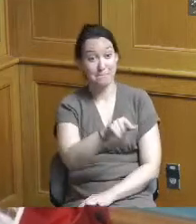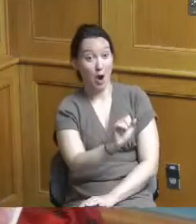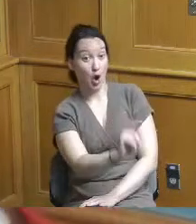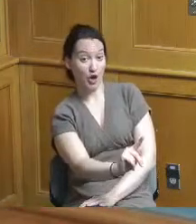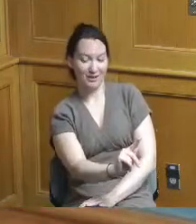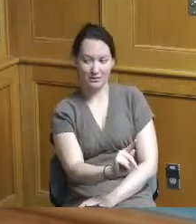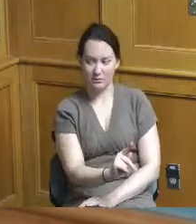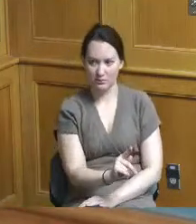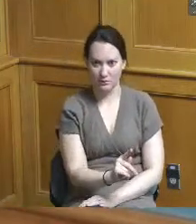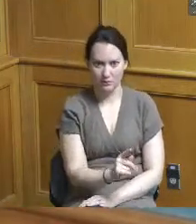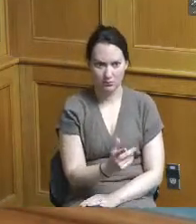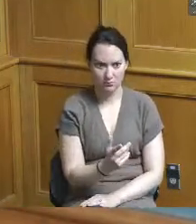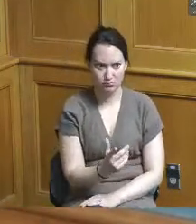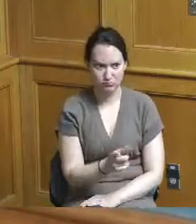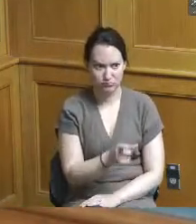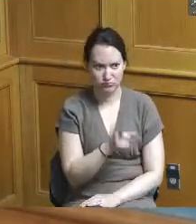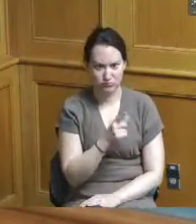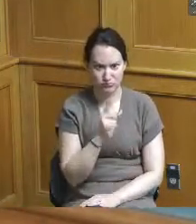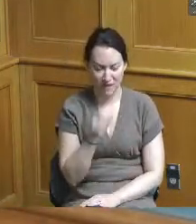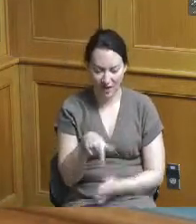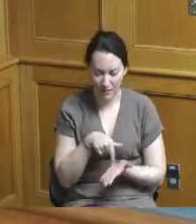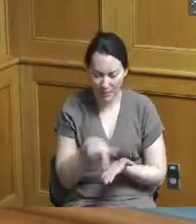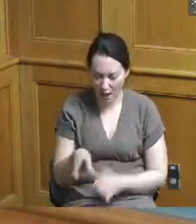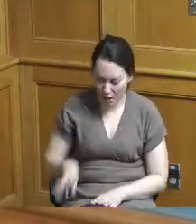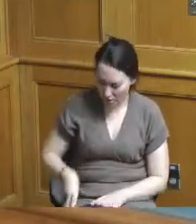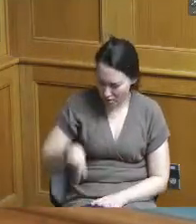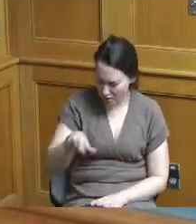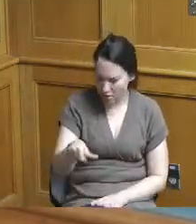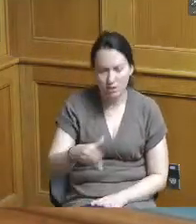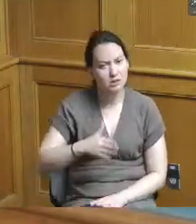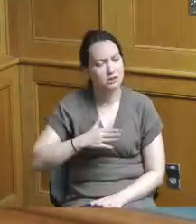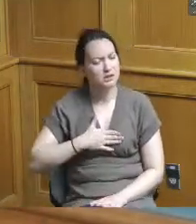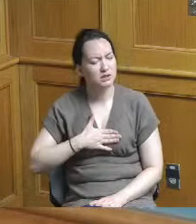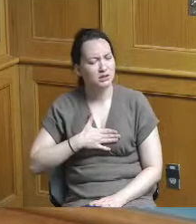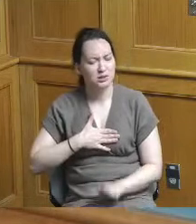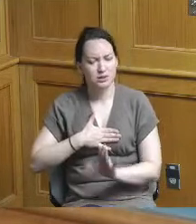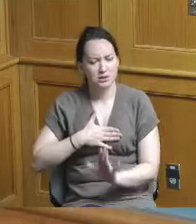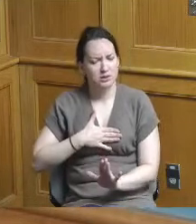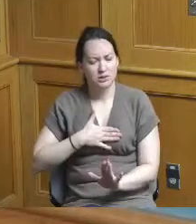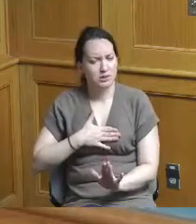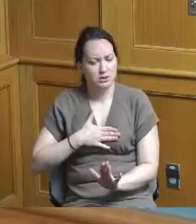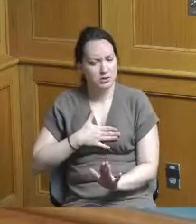and we still have to pay so I guess when I'm trying to wrap my hands on is how do we